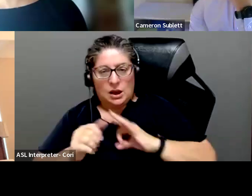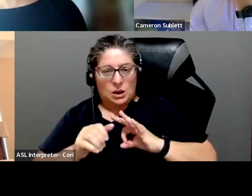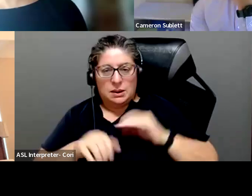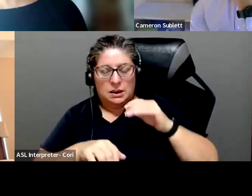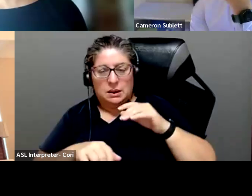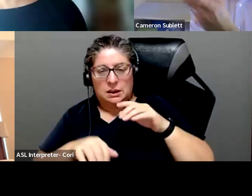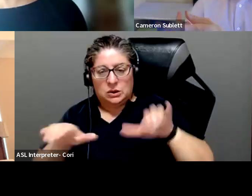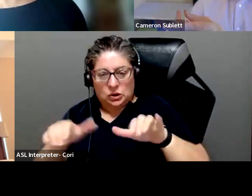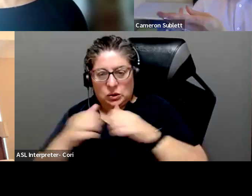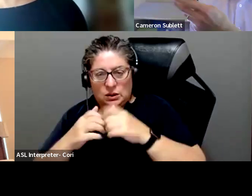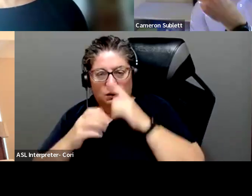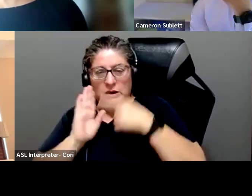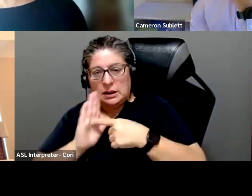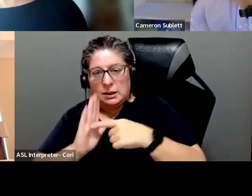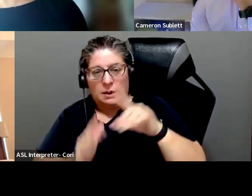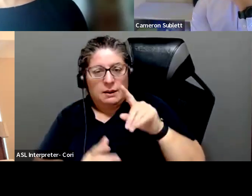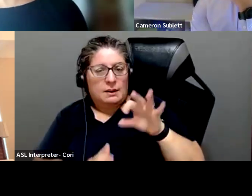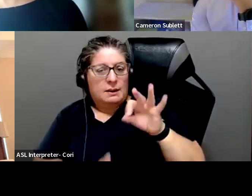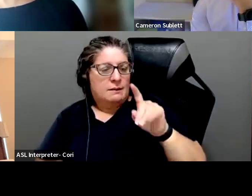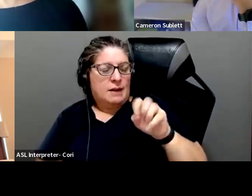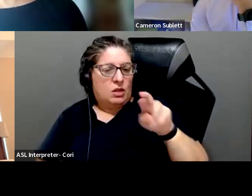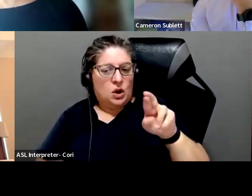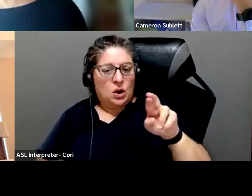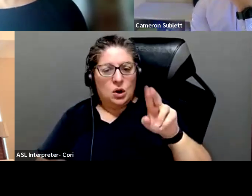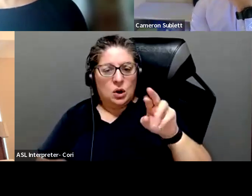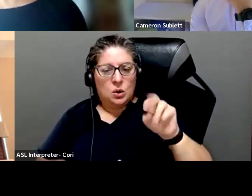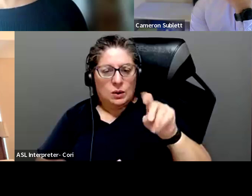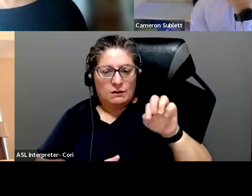example for feather River Cal State University Chico.